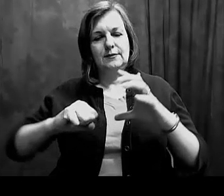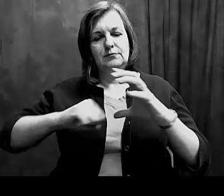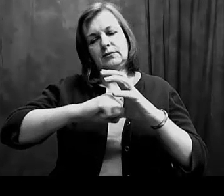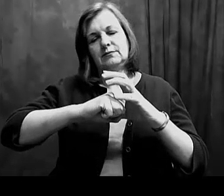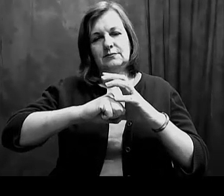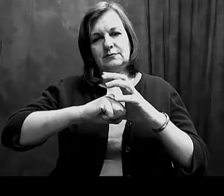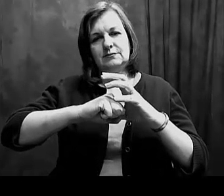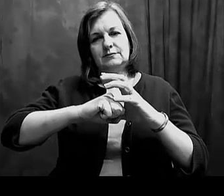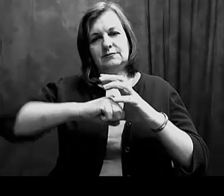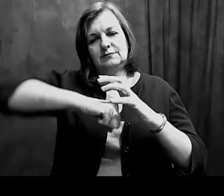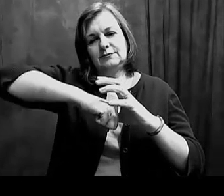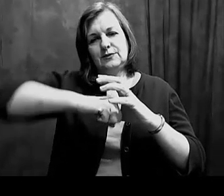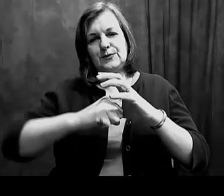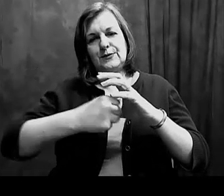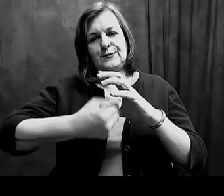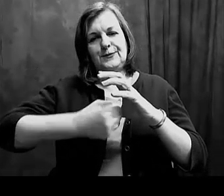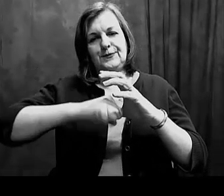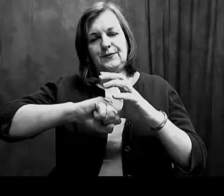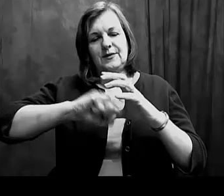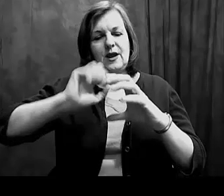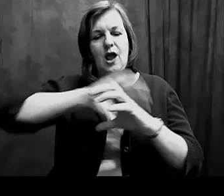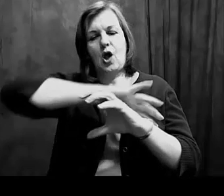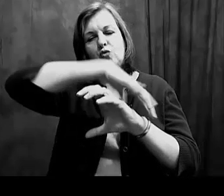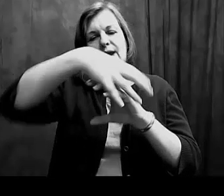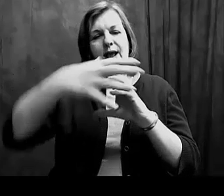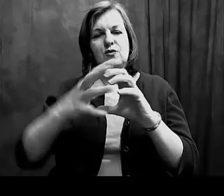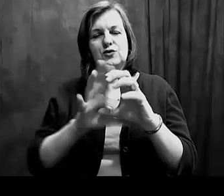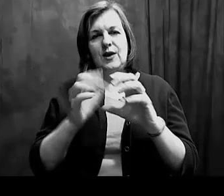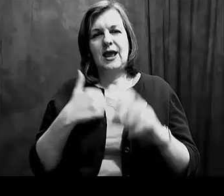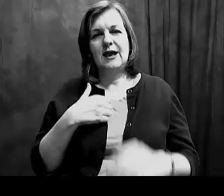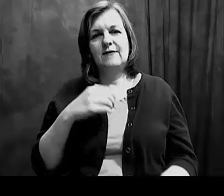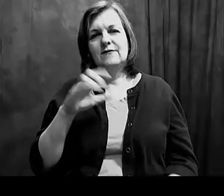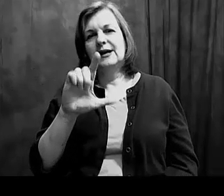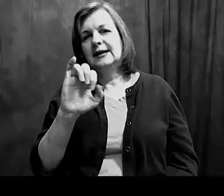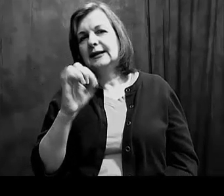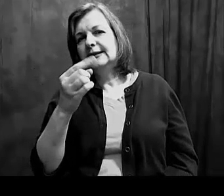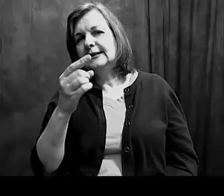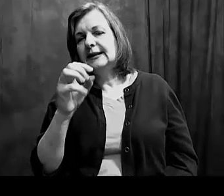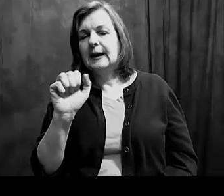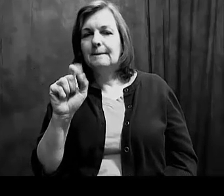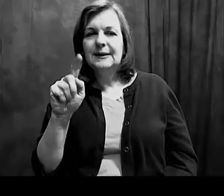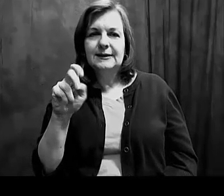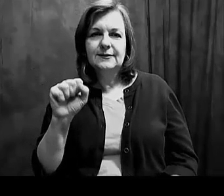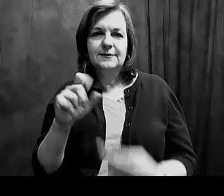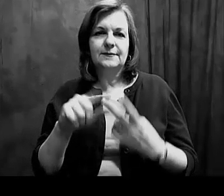outside of this we would have cartilage and ligaments and so on holding this in place